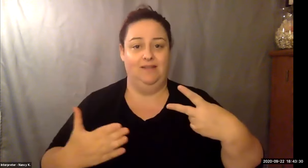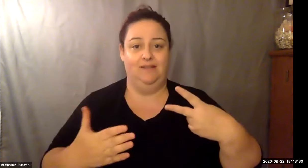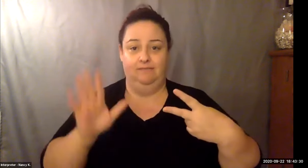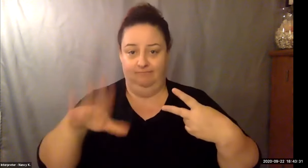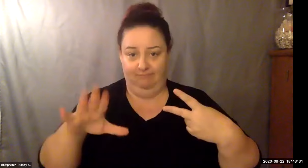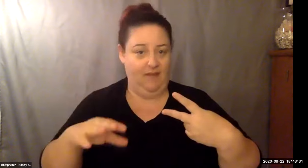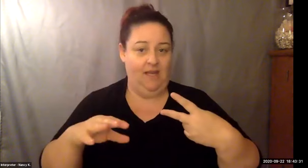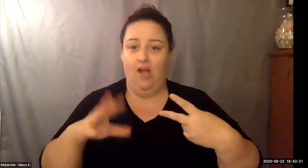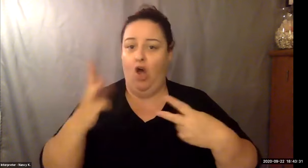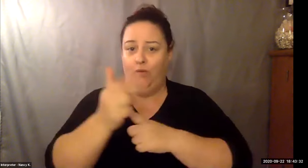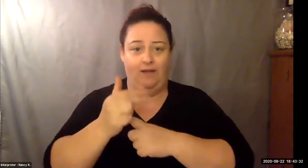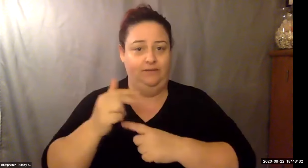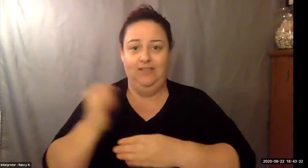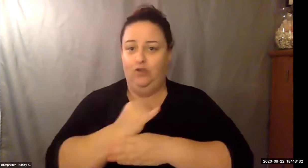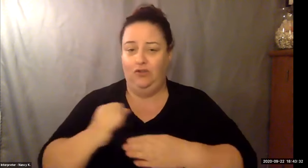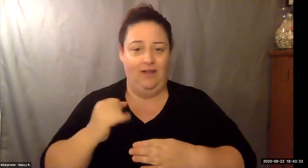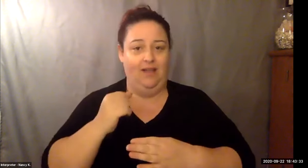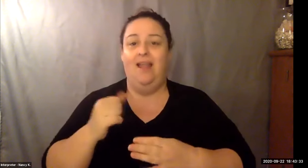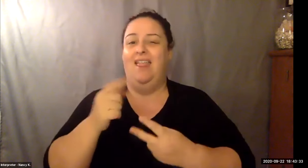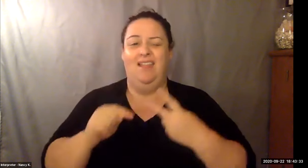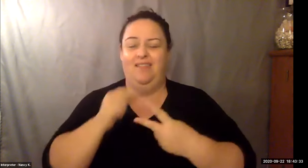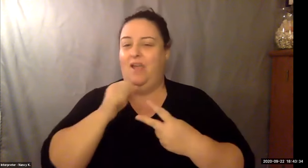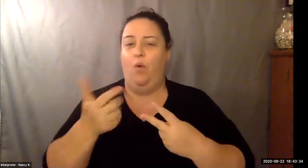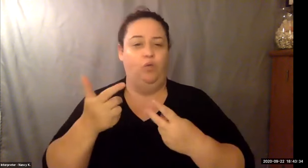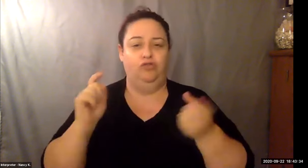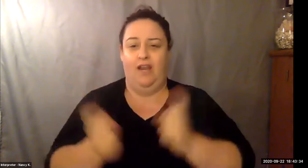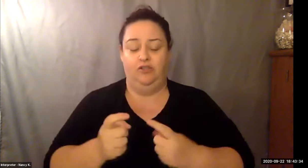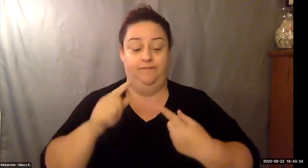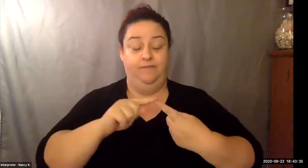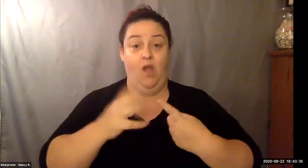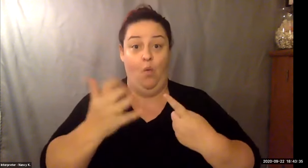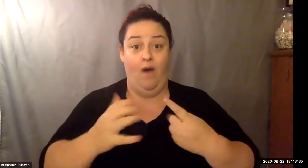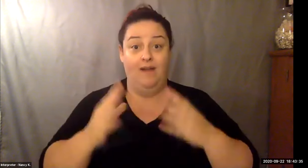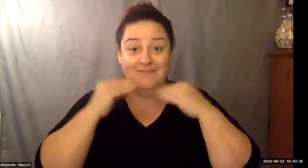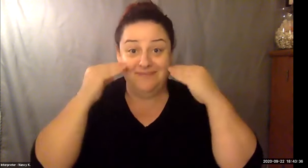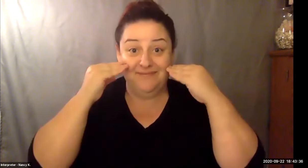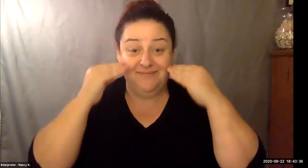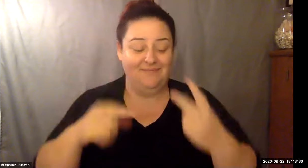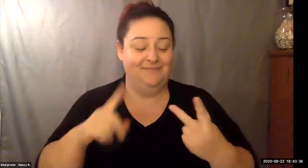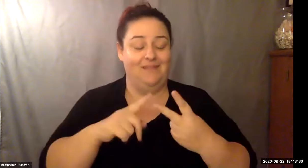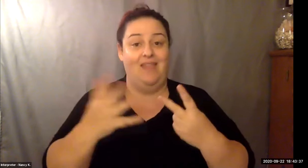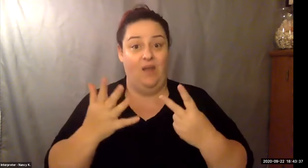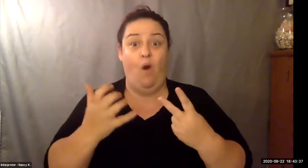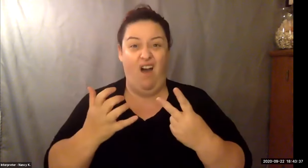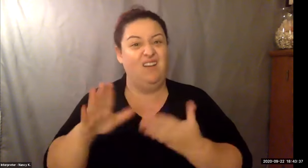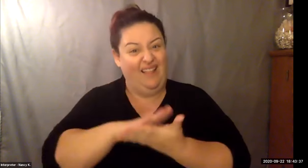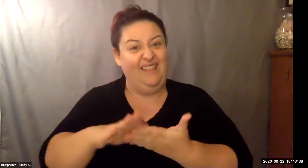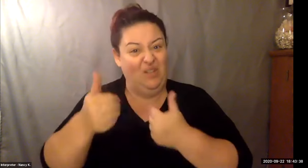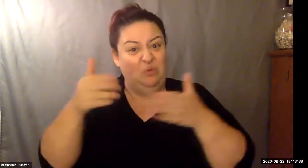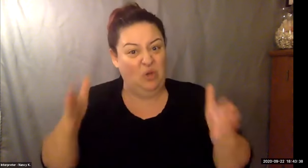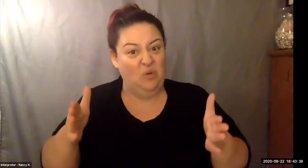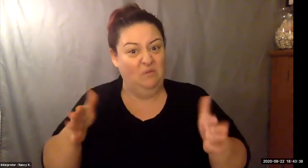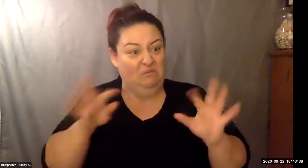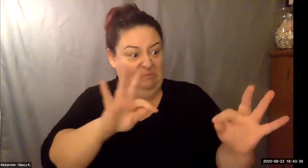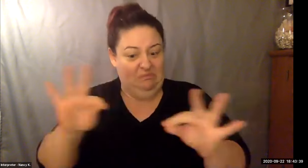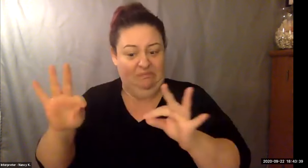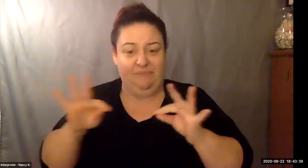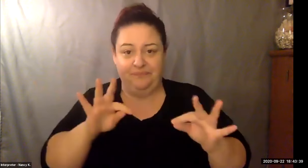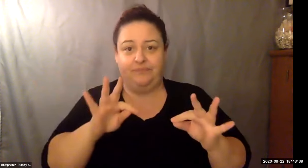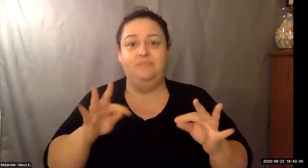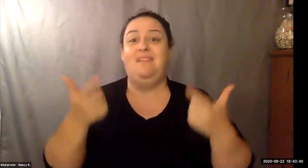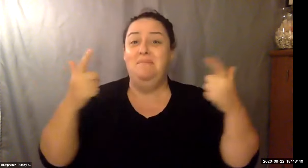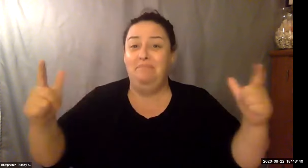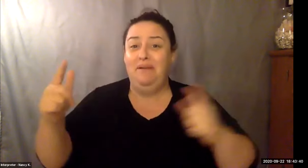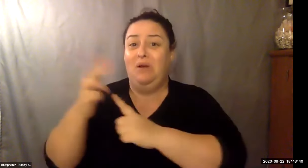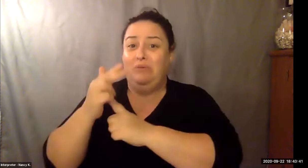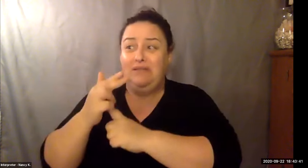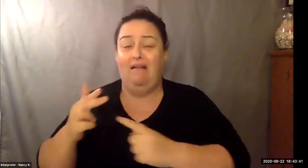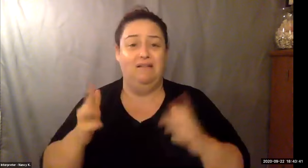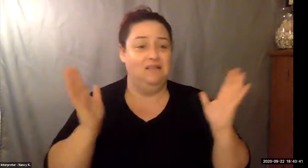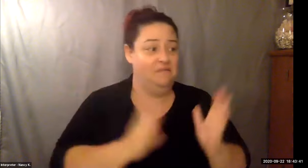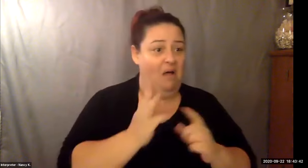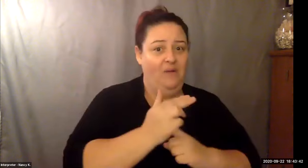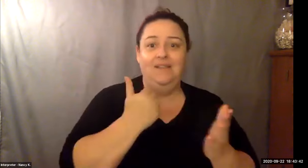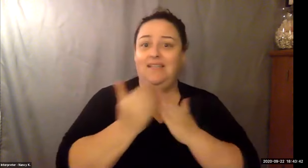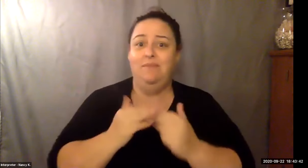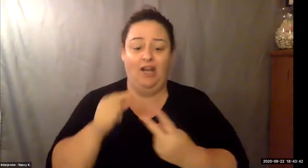Keith Wolling: sports figures, but you know what, when you connect with people that are just everyday people. And they remember you and that remember that story that you look them in the eyes and thank them you will go a long way.